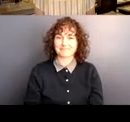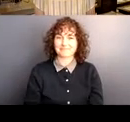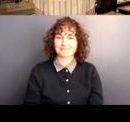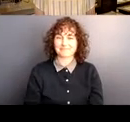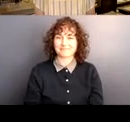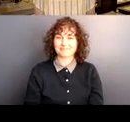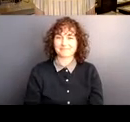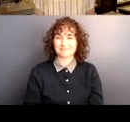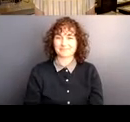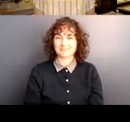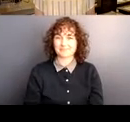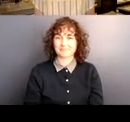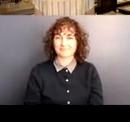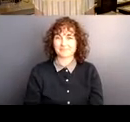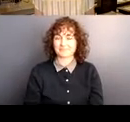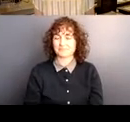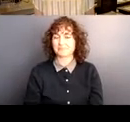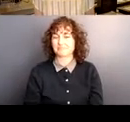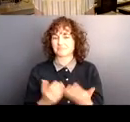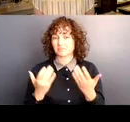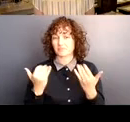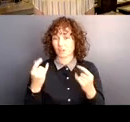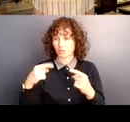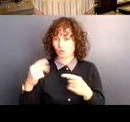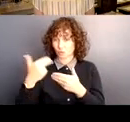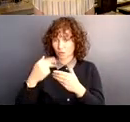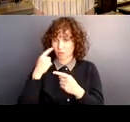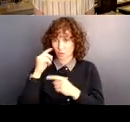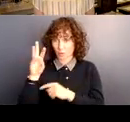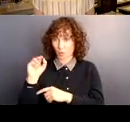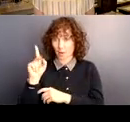As you join us for this webinar series,